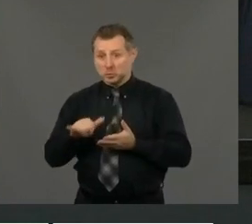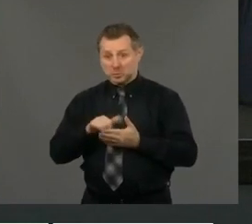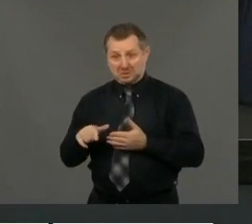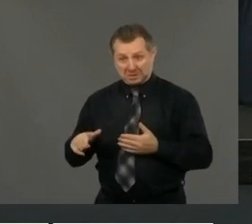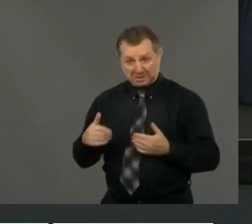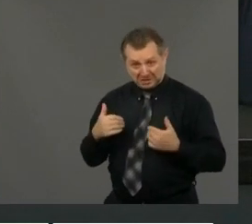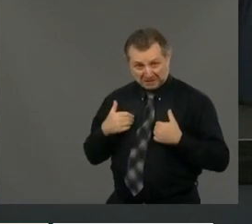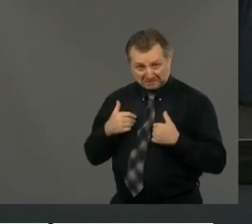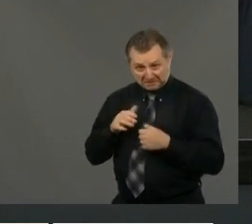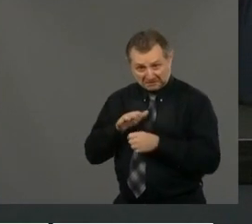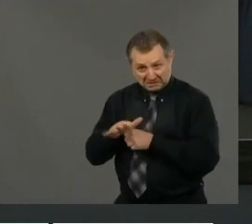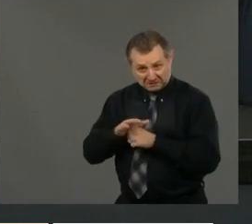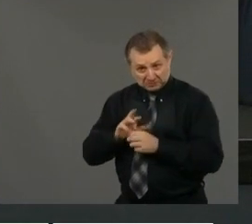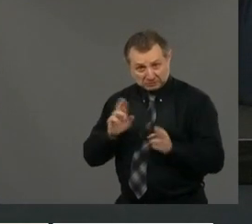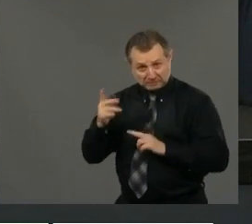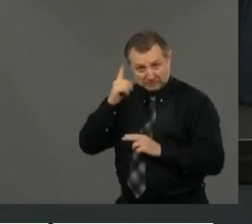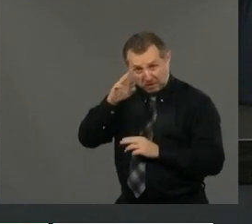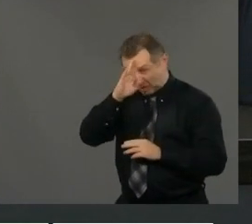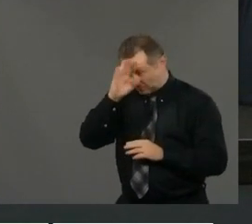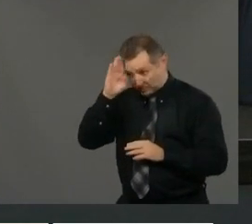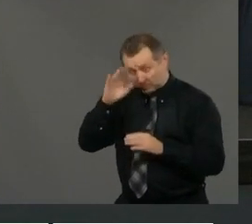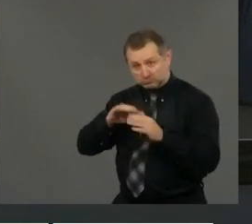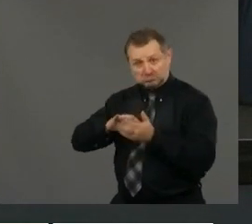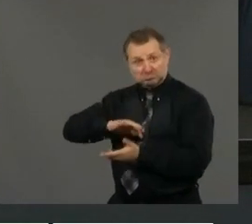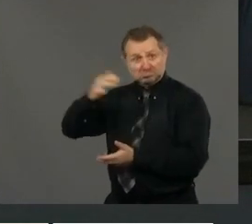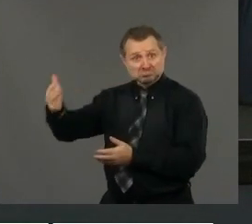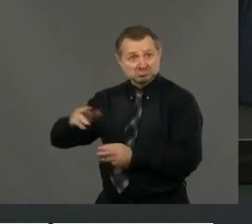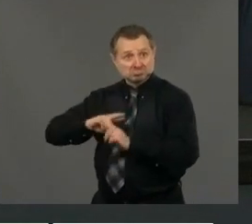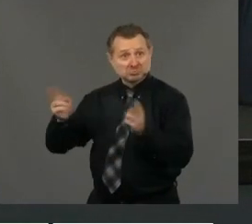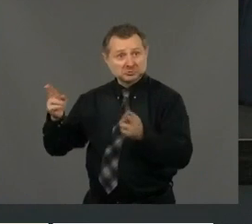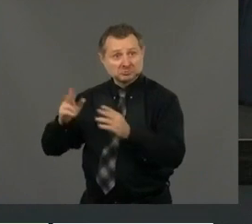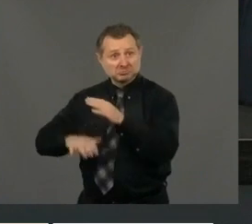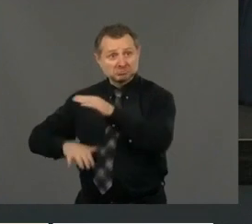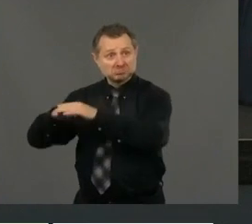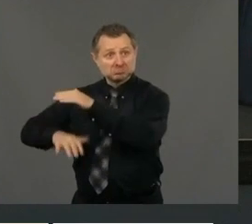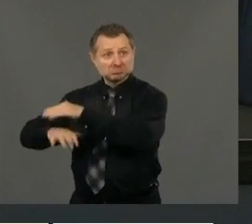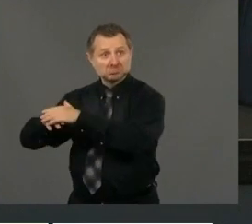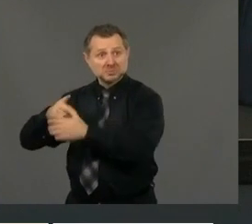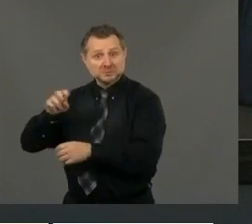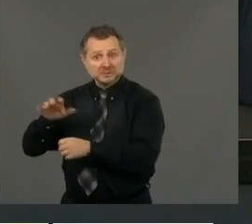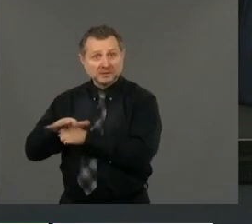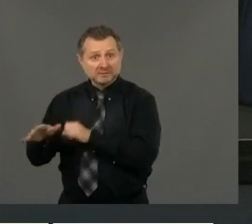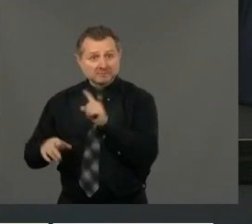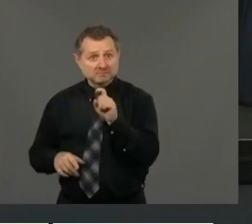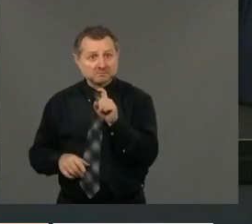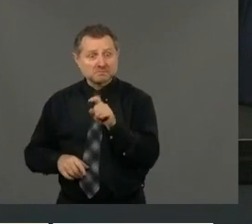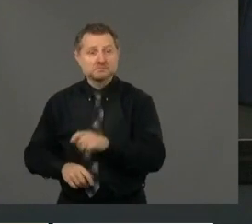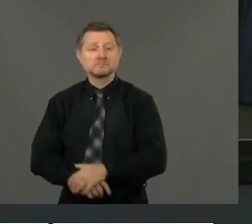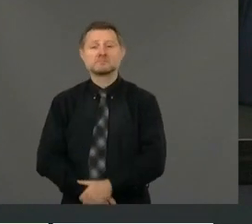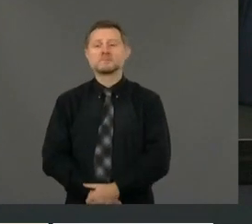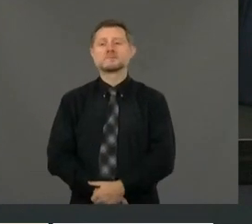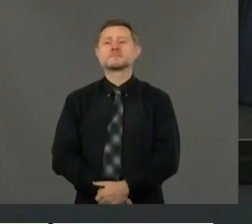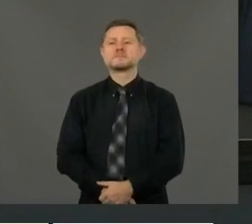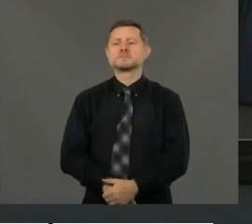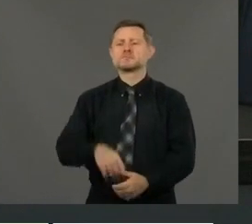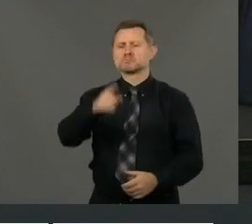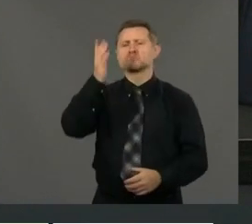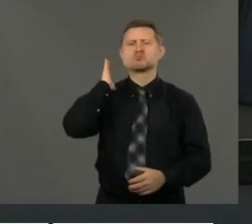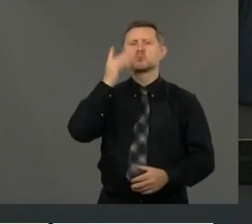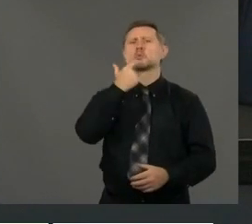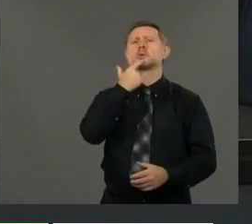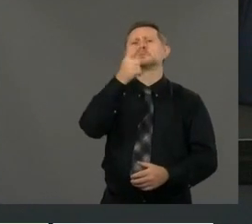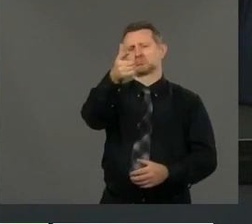TESTING SUPPLIES AND PPE ARE